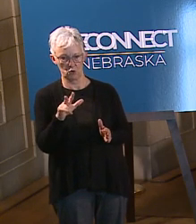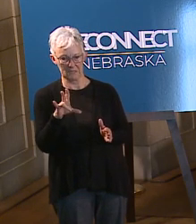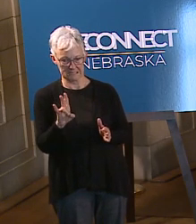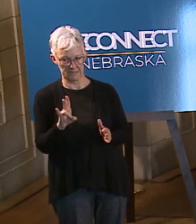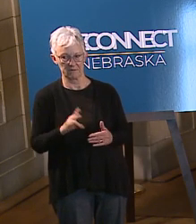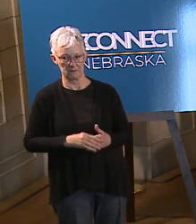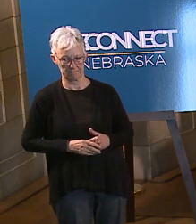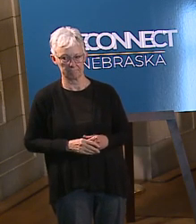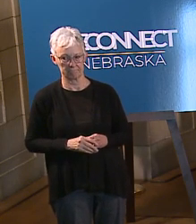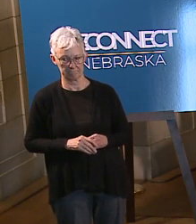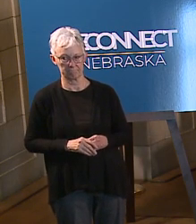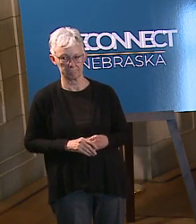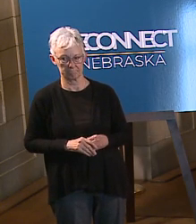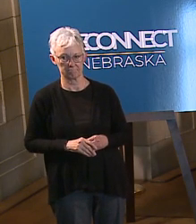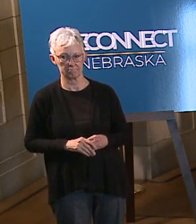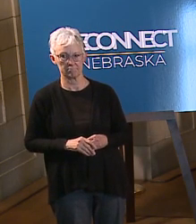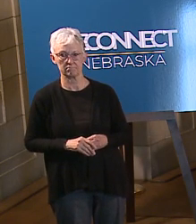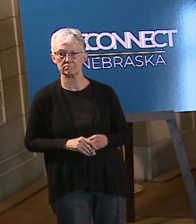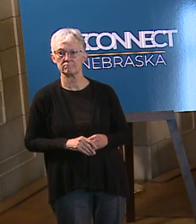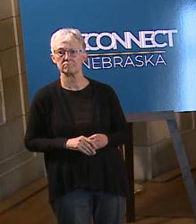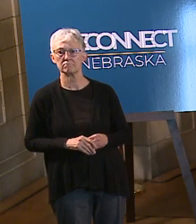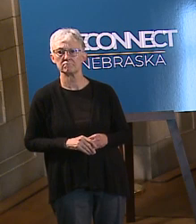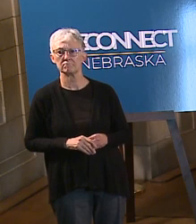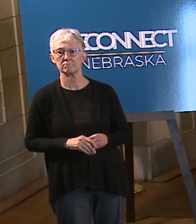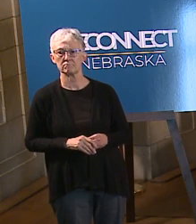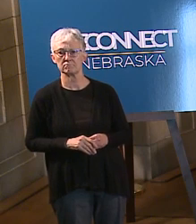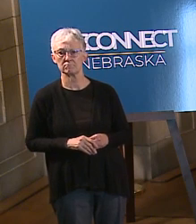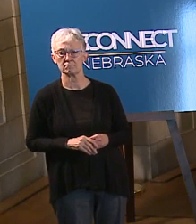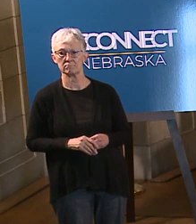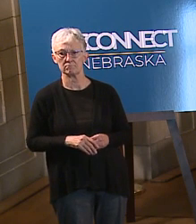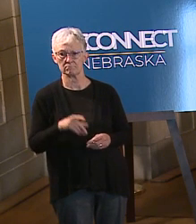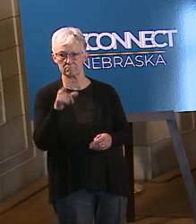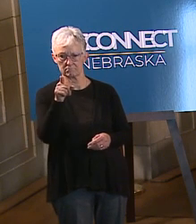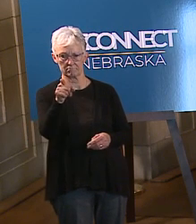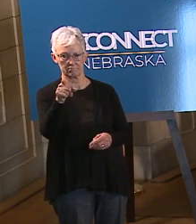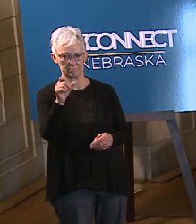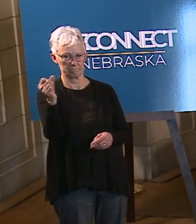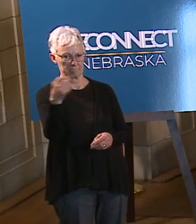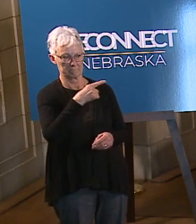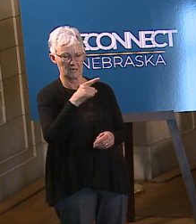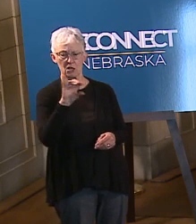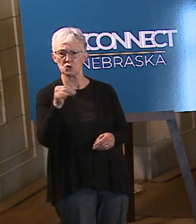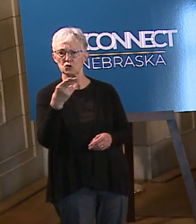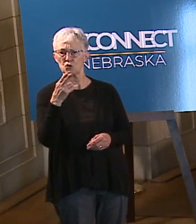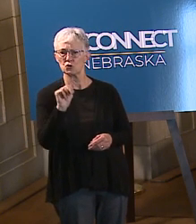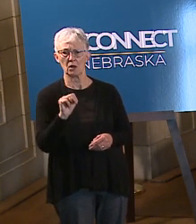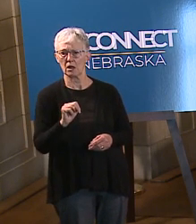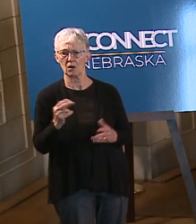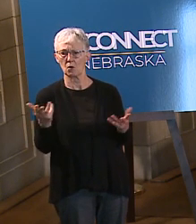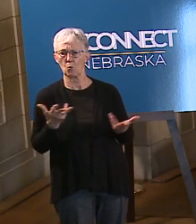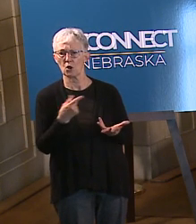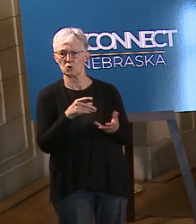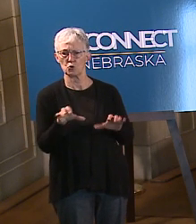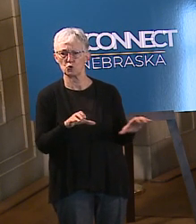THAT'S -- OUR TOTAL CLAIMS LAST